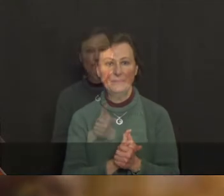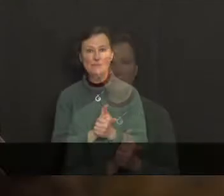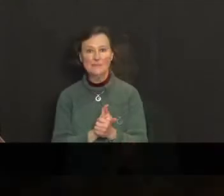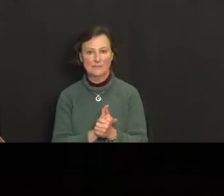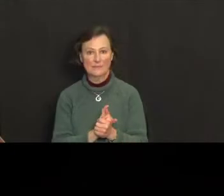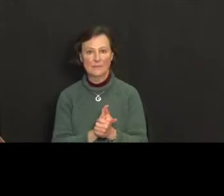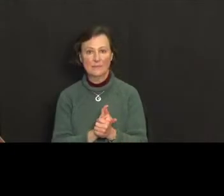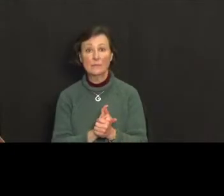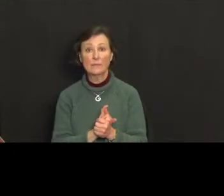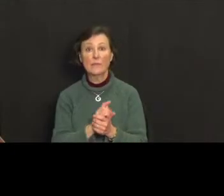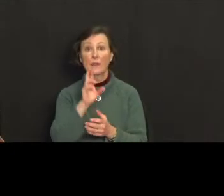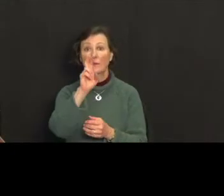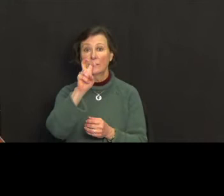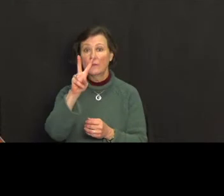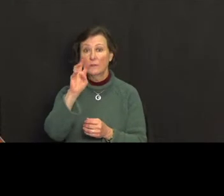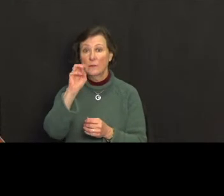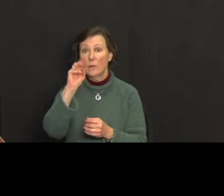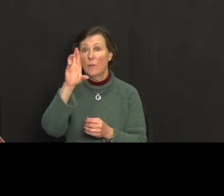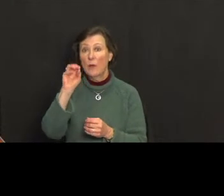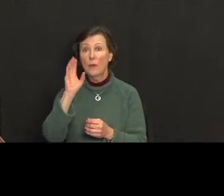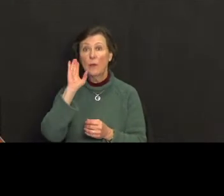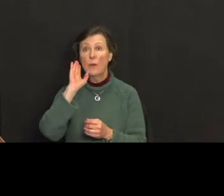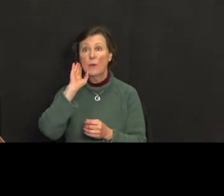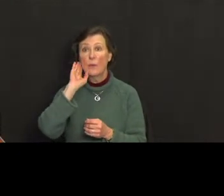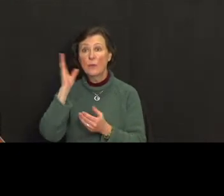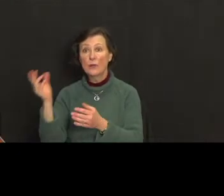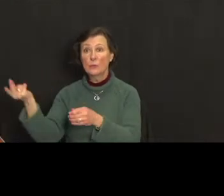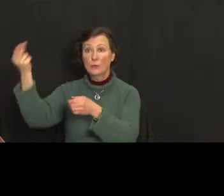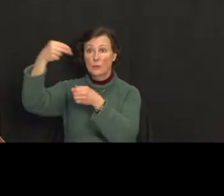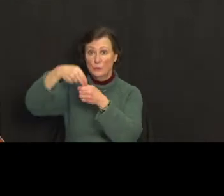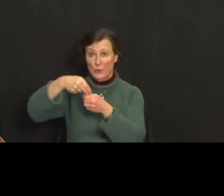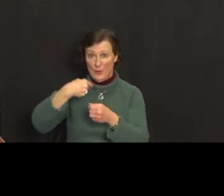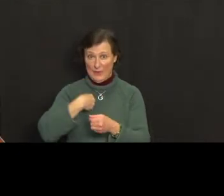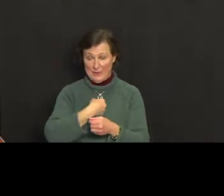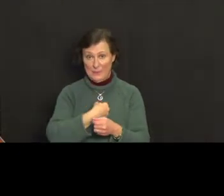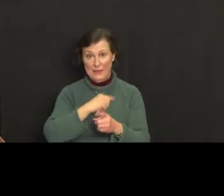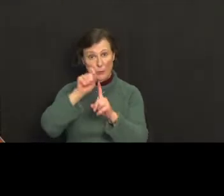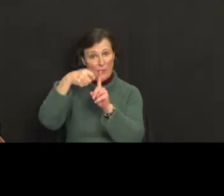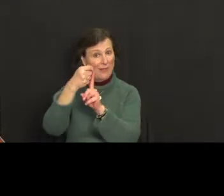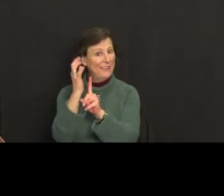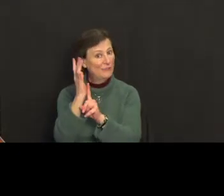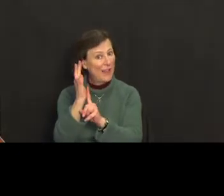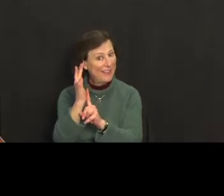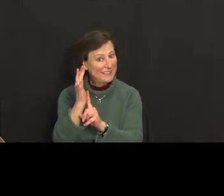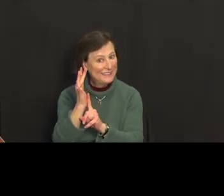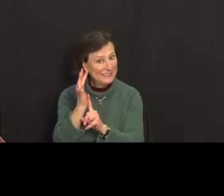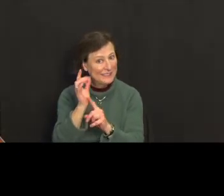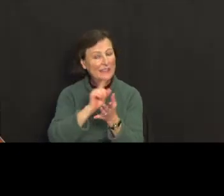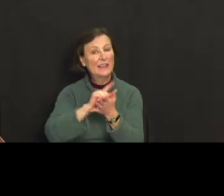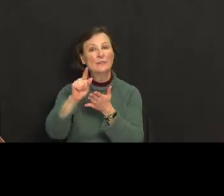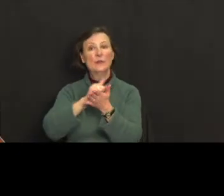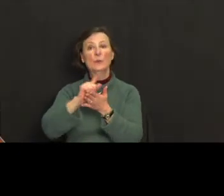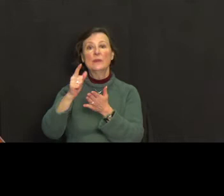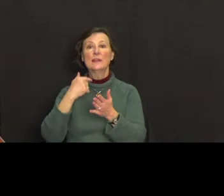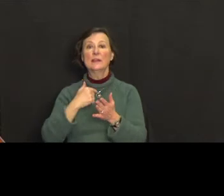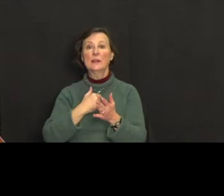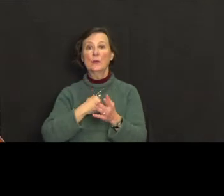Reverend Moro is going to join me up here now while we light the Chalices. Each week we light three Chalices: